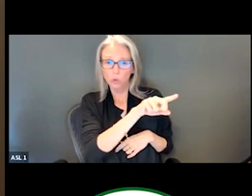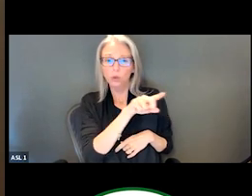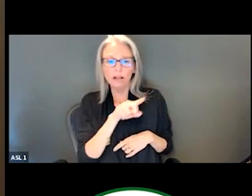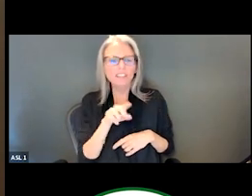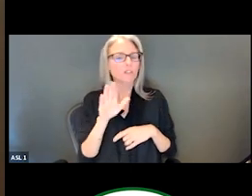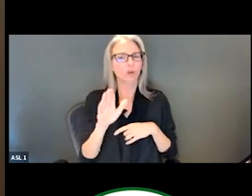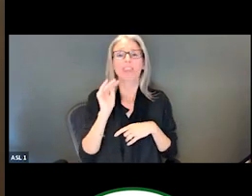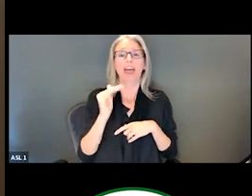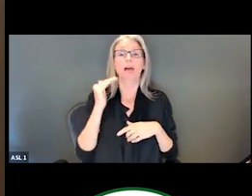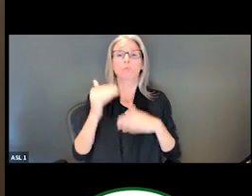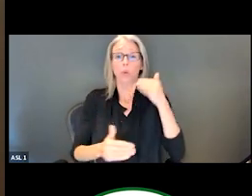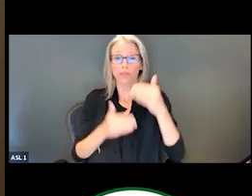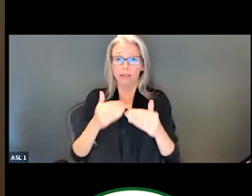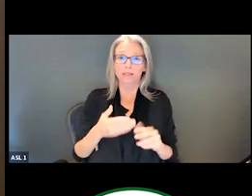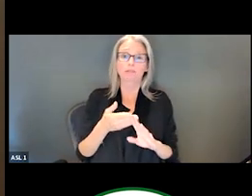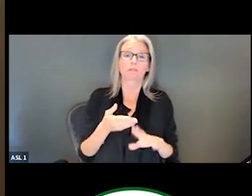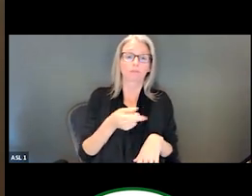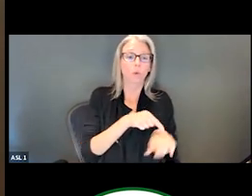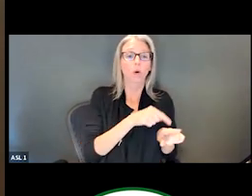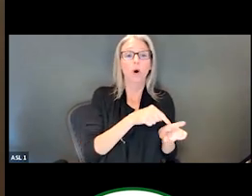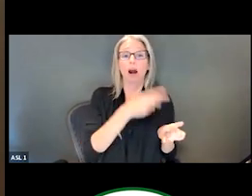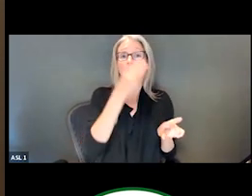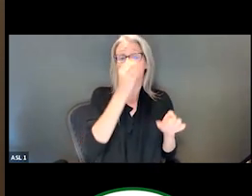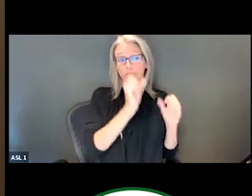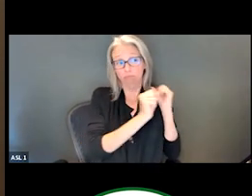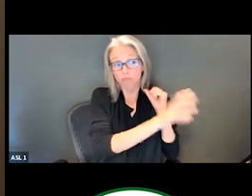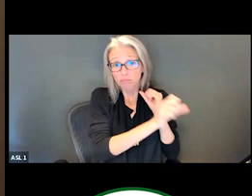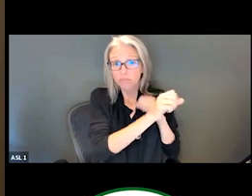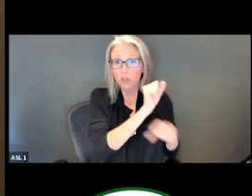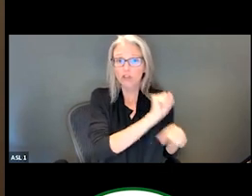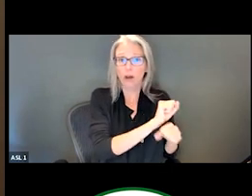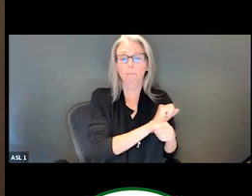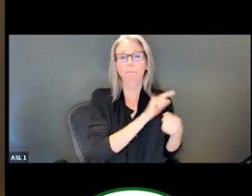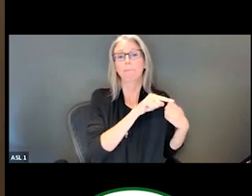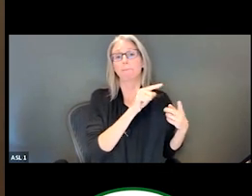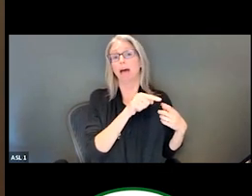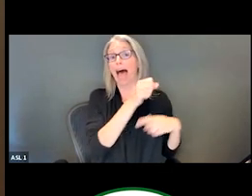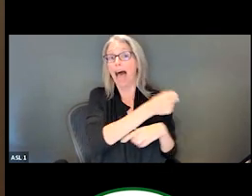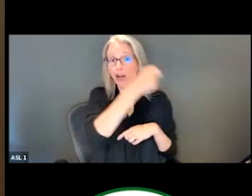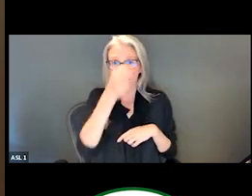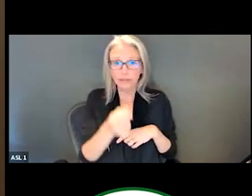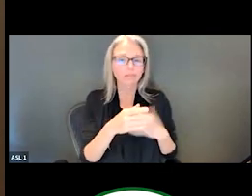Sometimes there are people who are from communities, maybe we've. Had more insular and experience